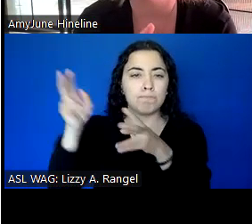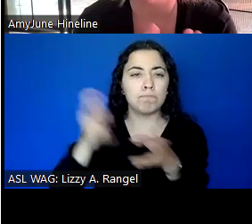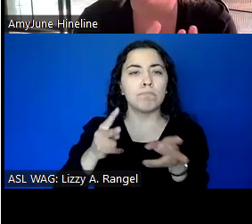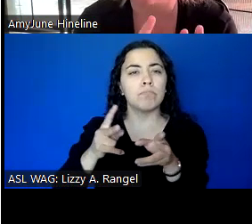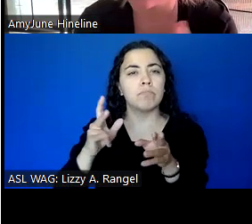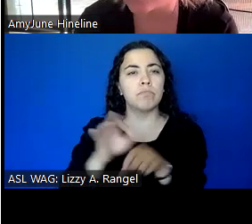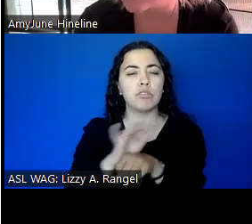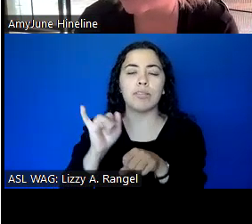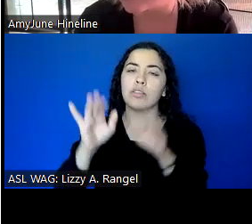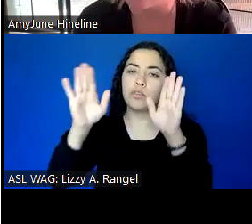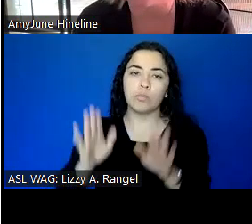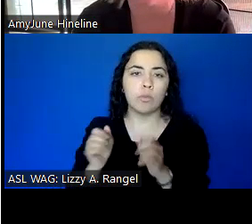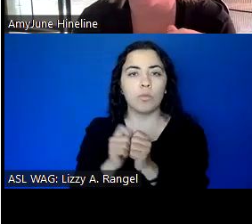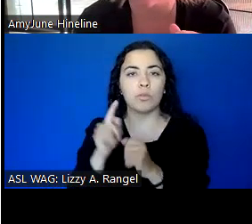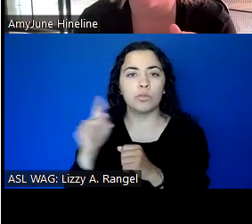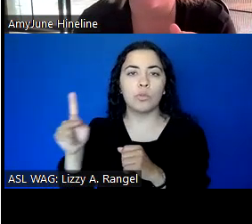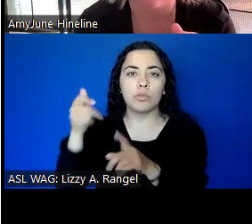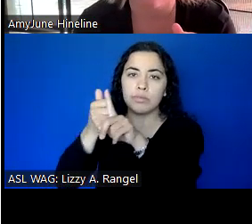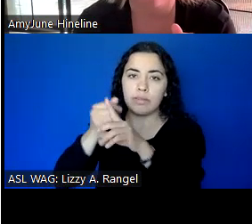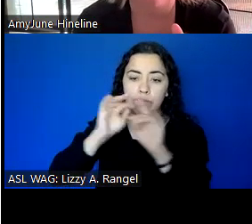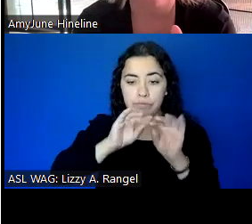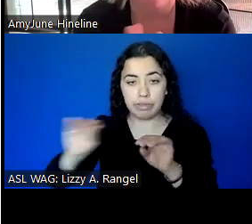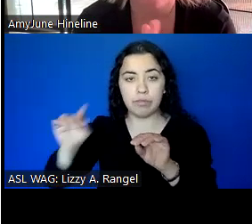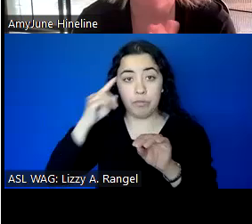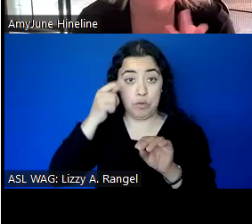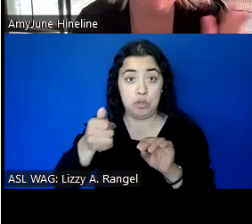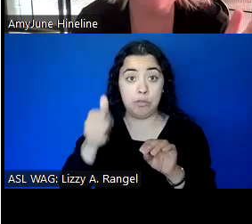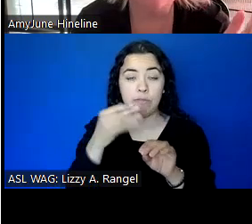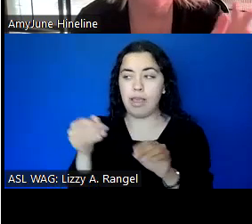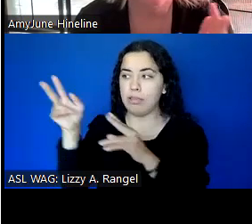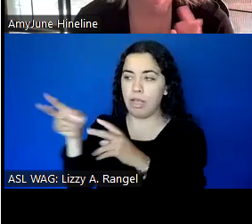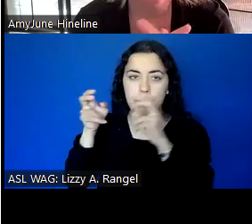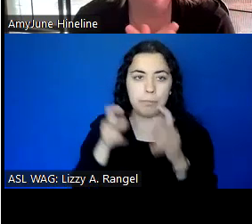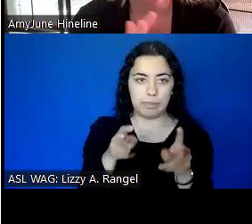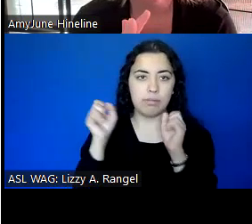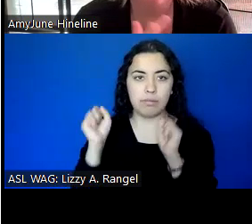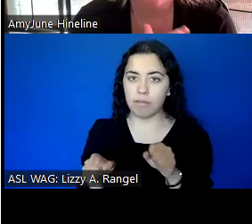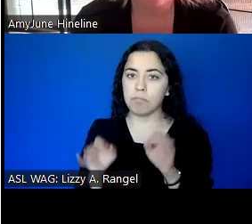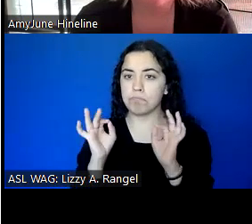a password manager, it reduces the friction of error because it automatically fills it in versus,